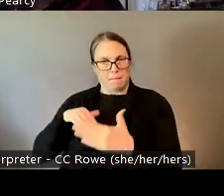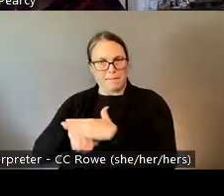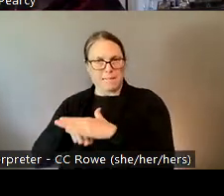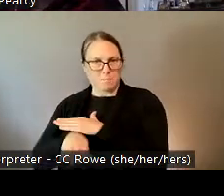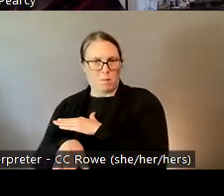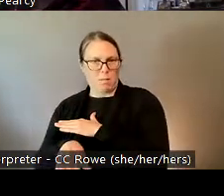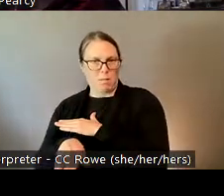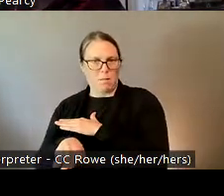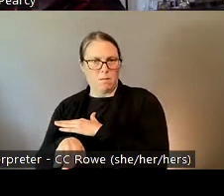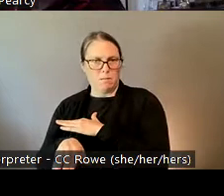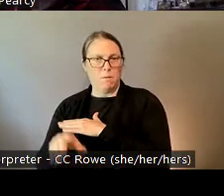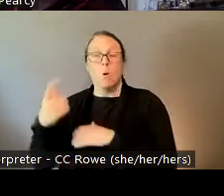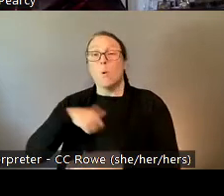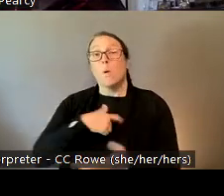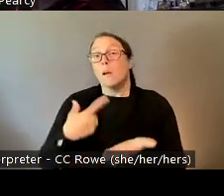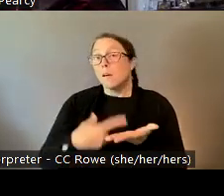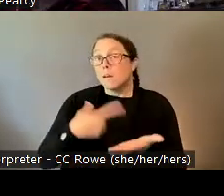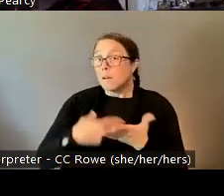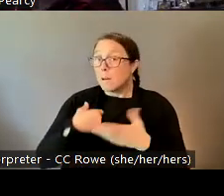And when we talk about making a link accessible,